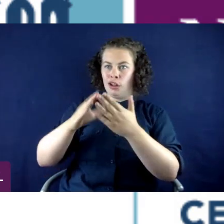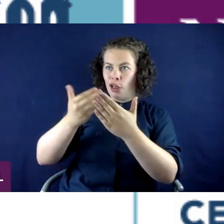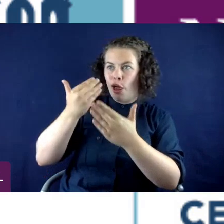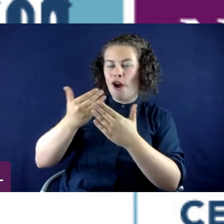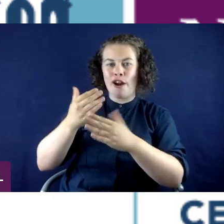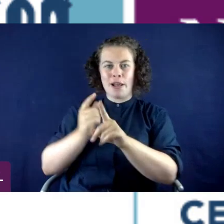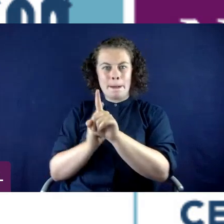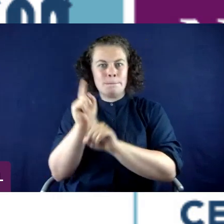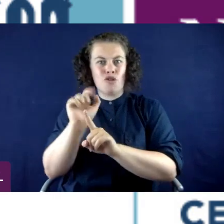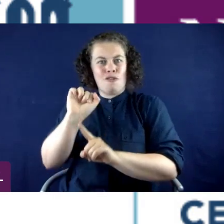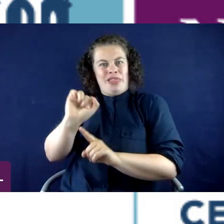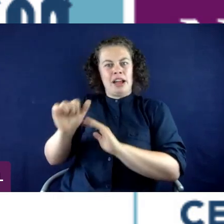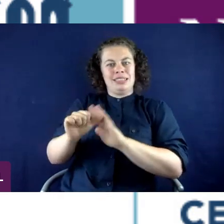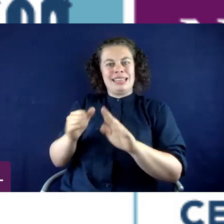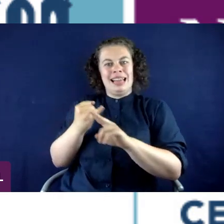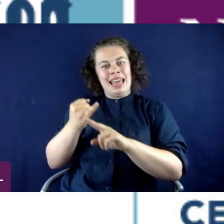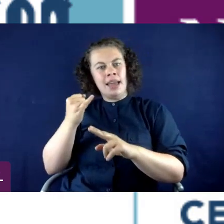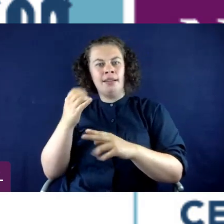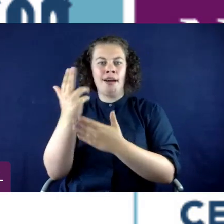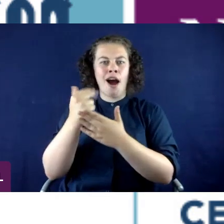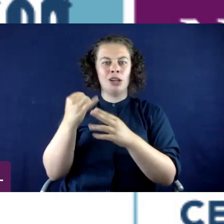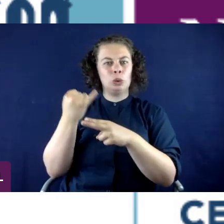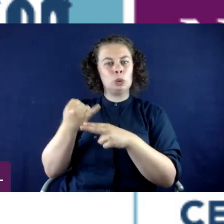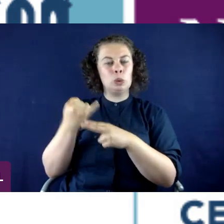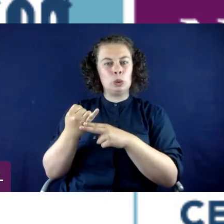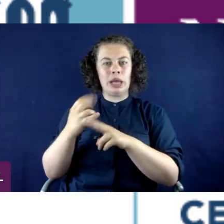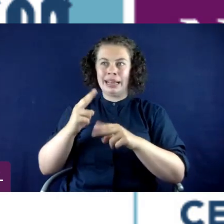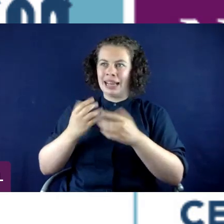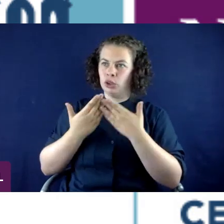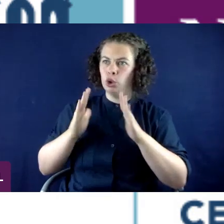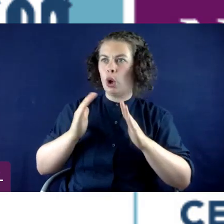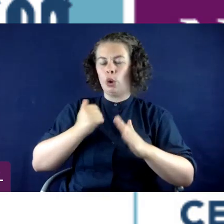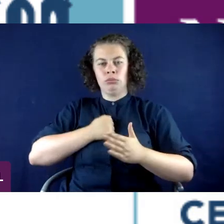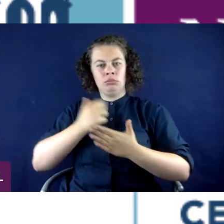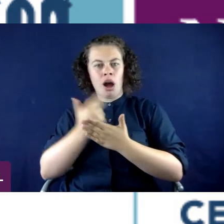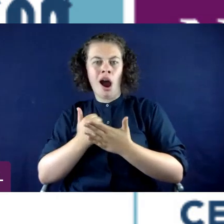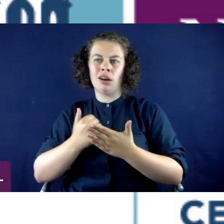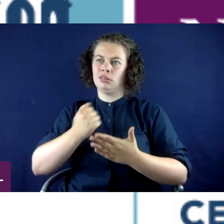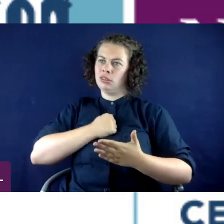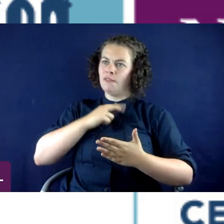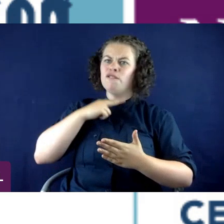being able to succeed and find space for their voice and artistic work.